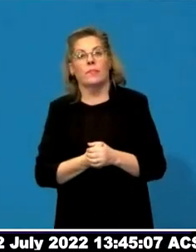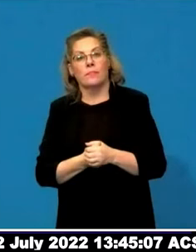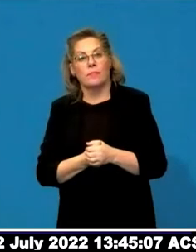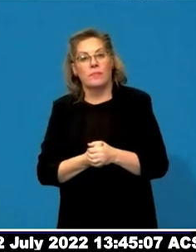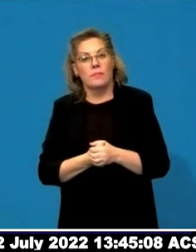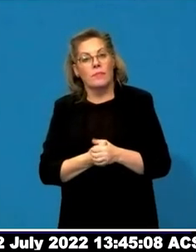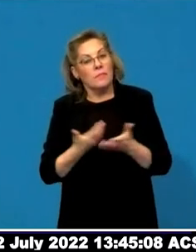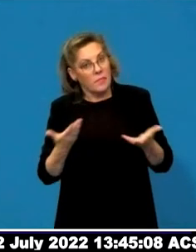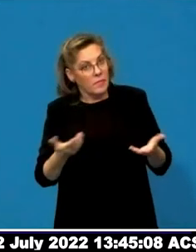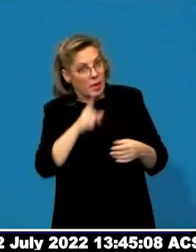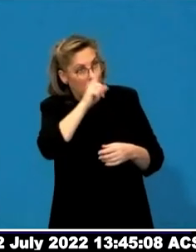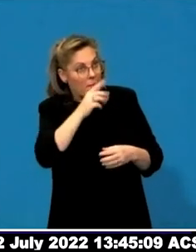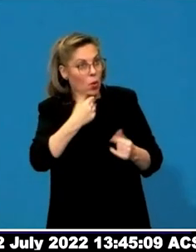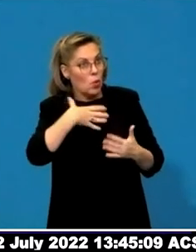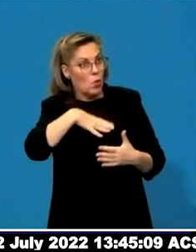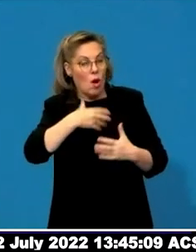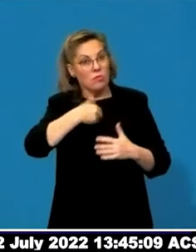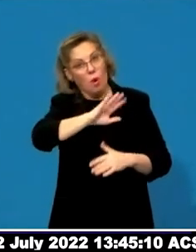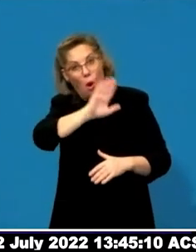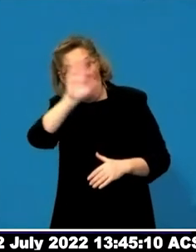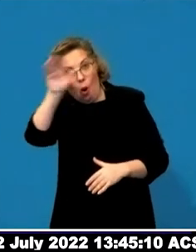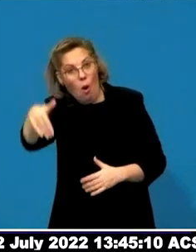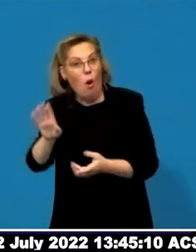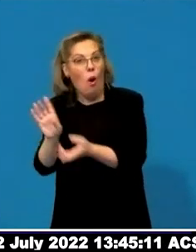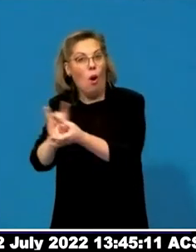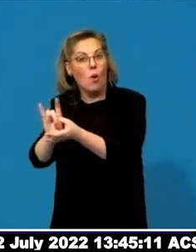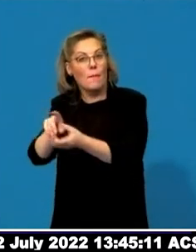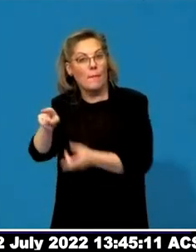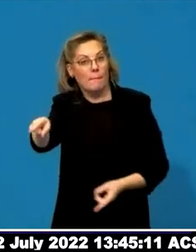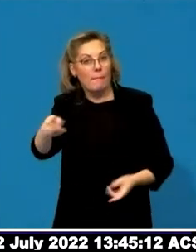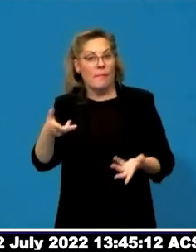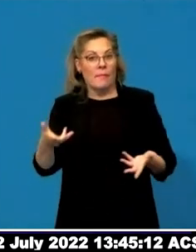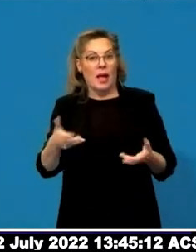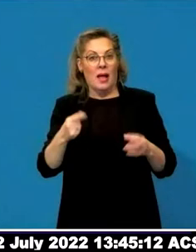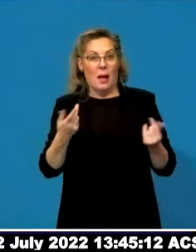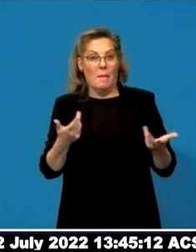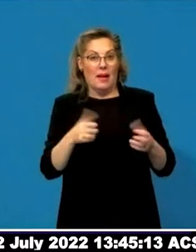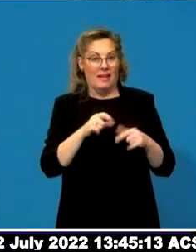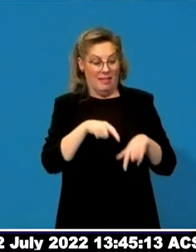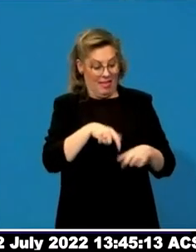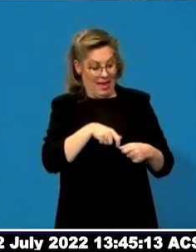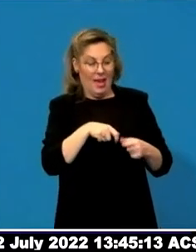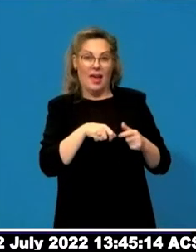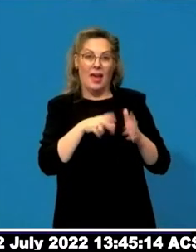that want to get back and are having trouble doing that with their plans, what are they saying to you? What sort of feelings?